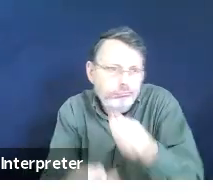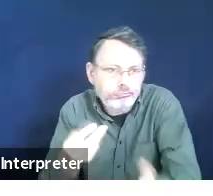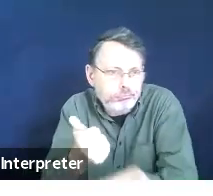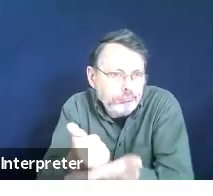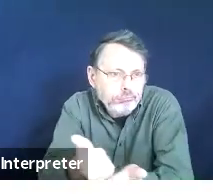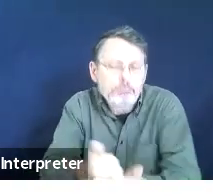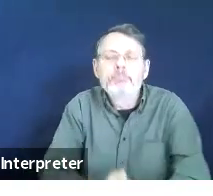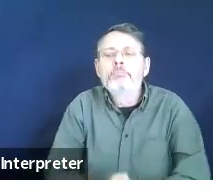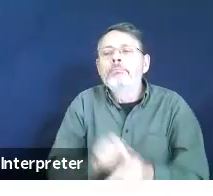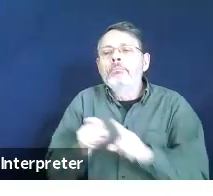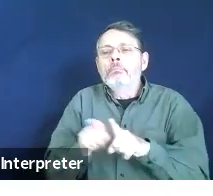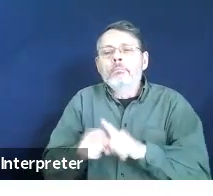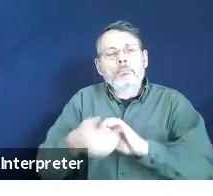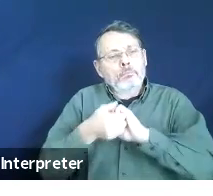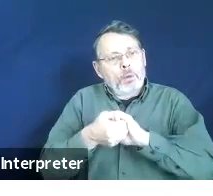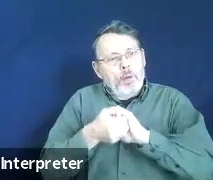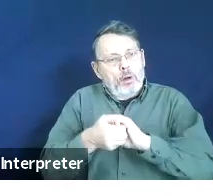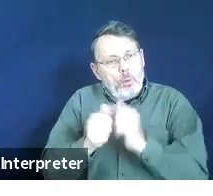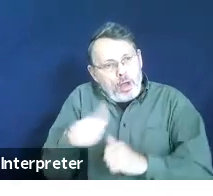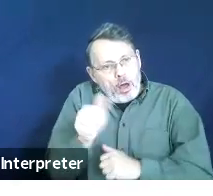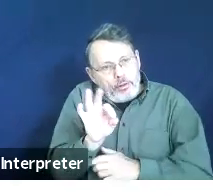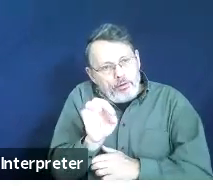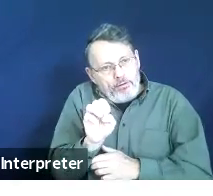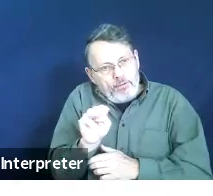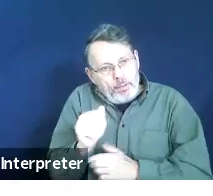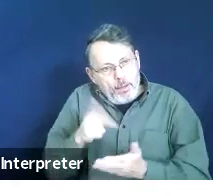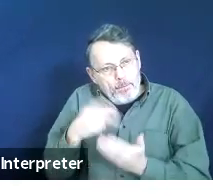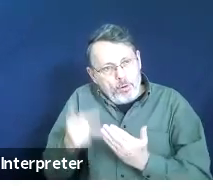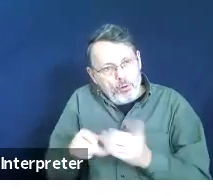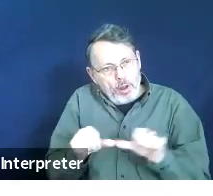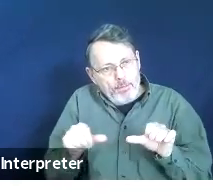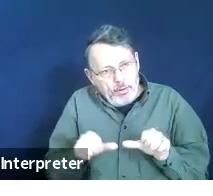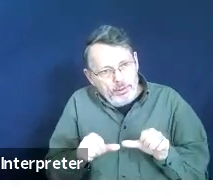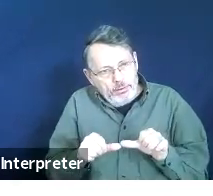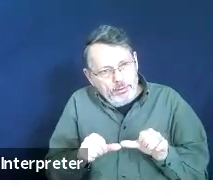We also partner with other FEMA program areas and working groups. Like,